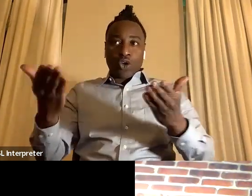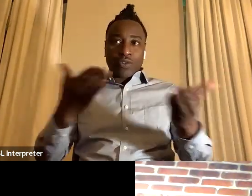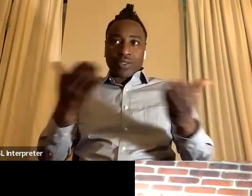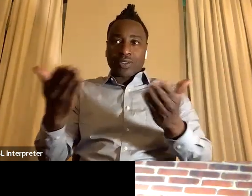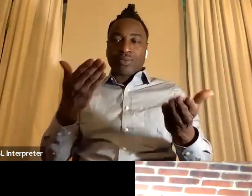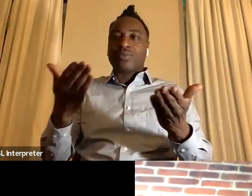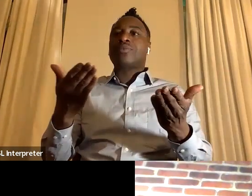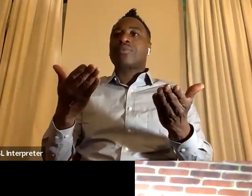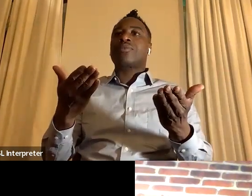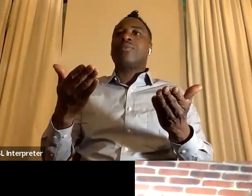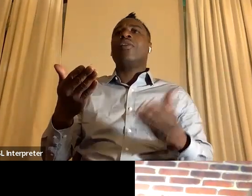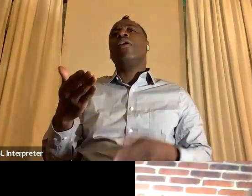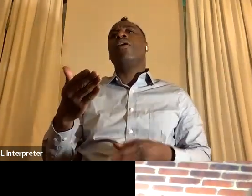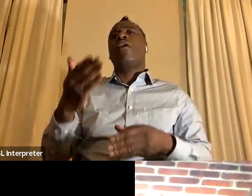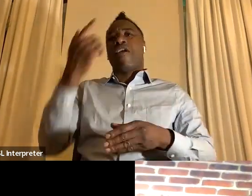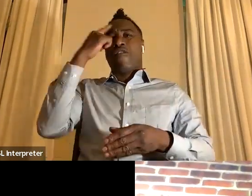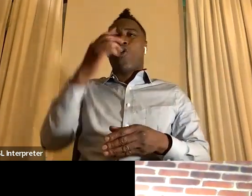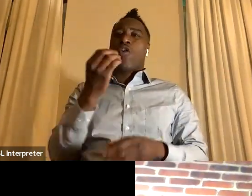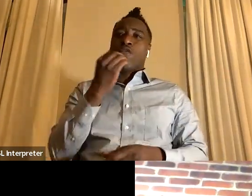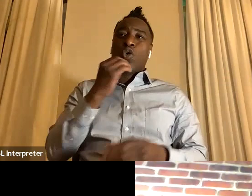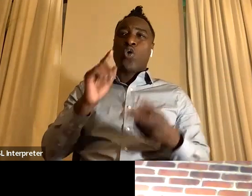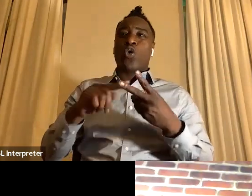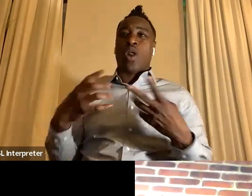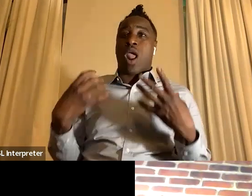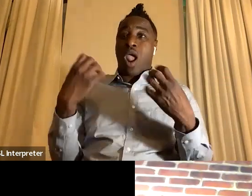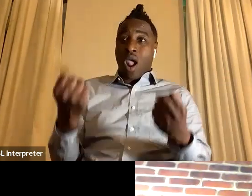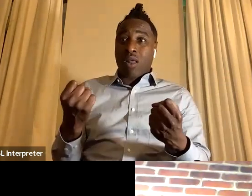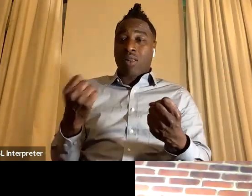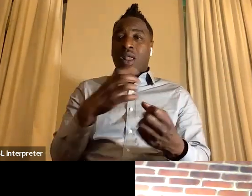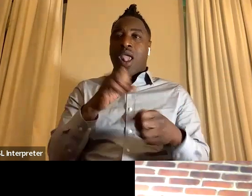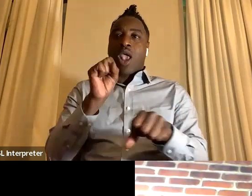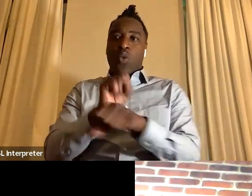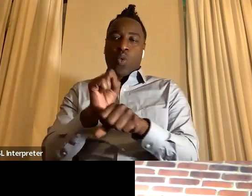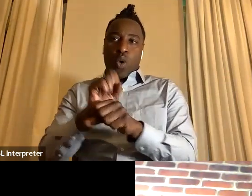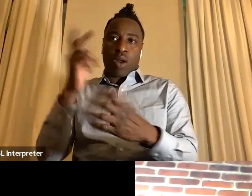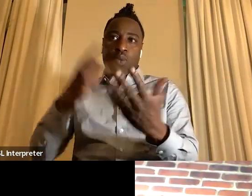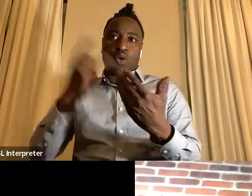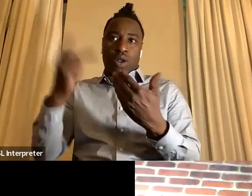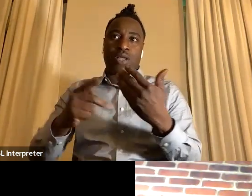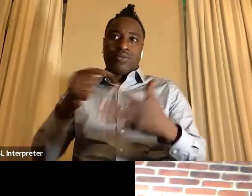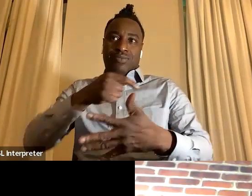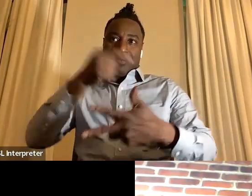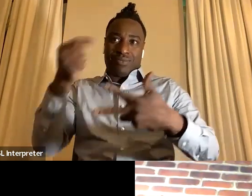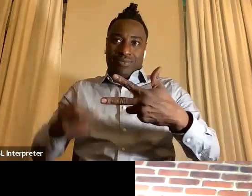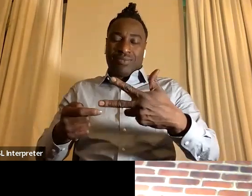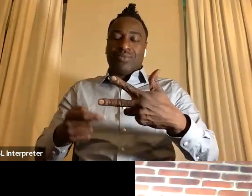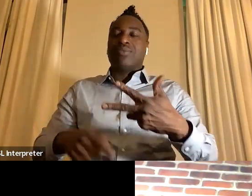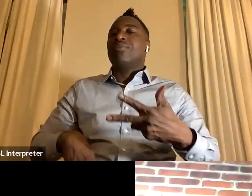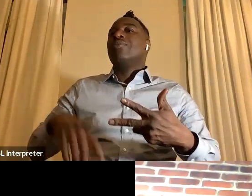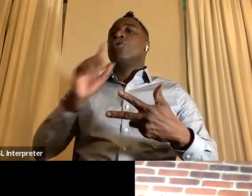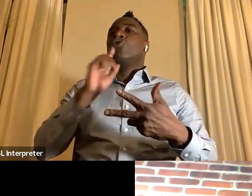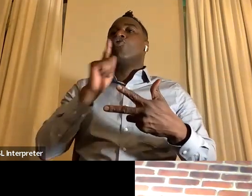around food, health and work programs to enhance people's lives